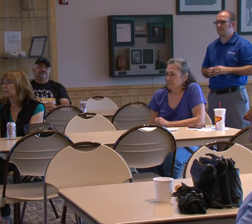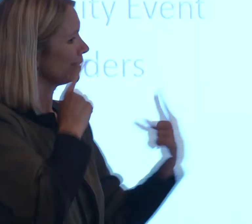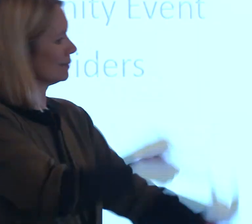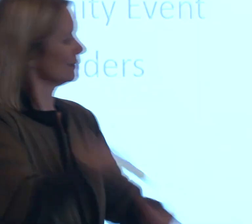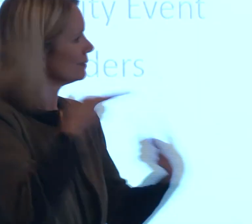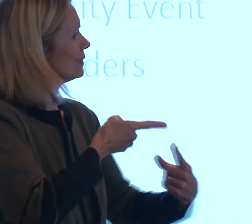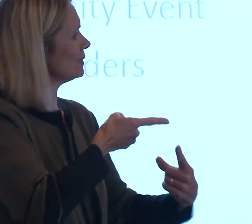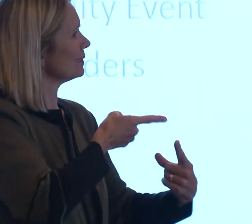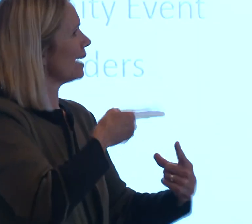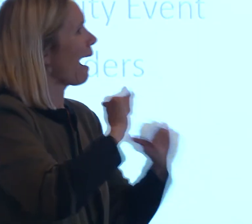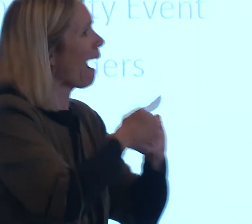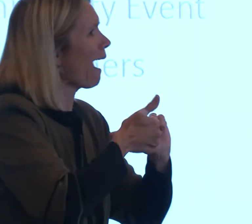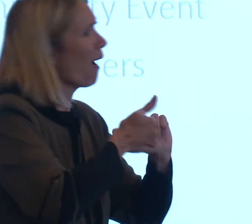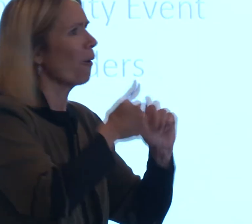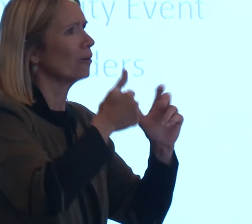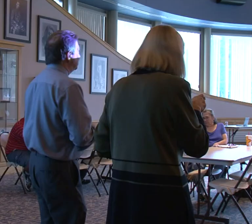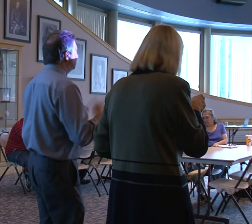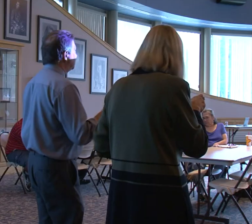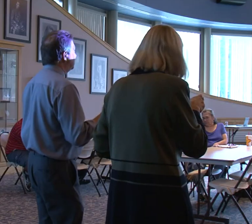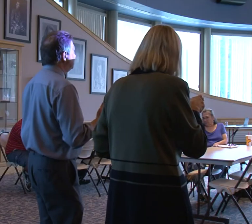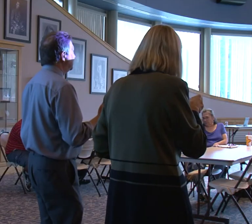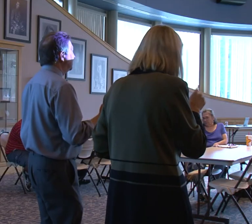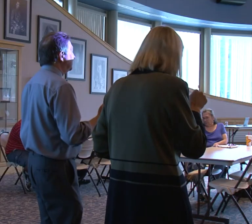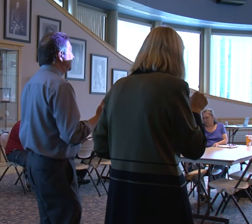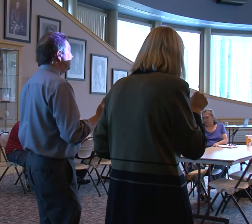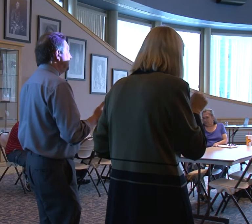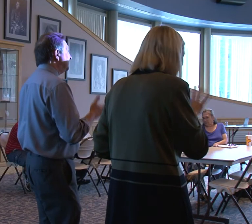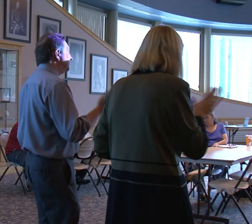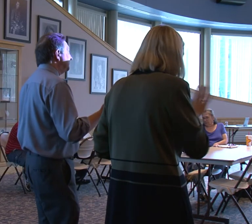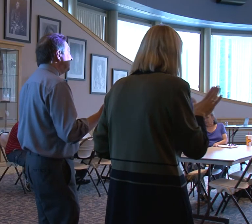ASLIS is researching how to improve communication for the Deaf community.